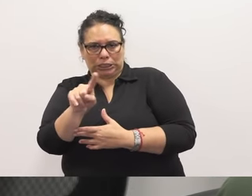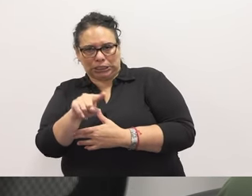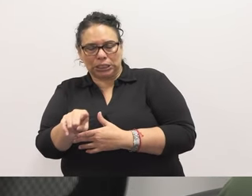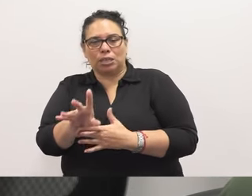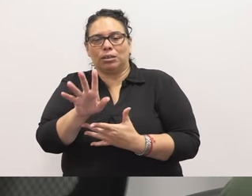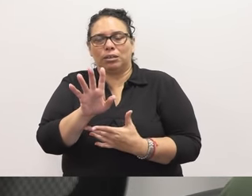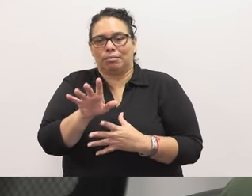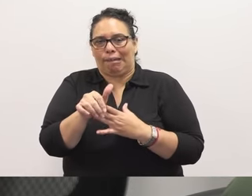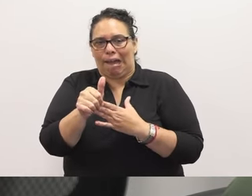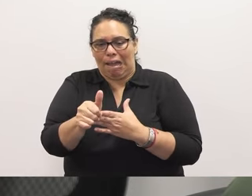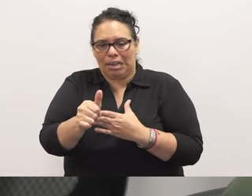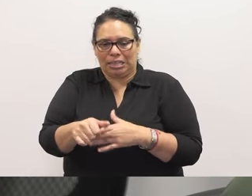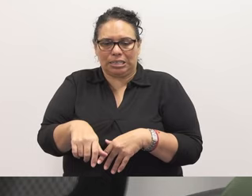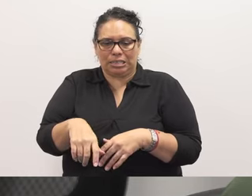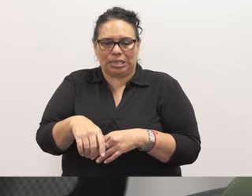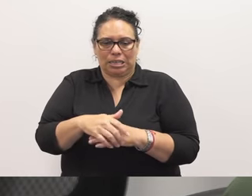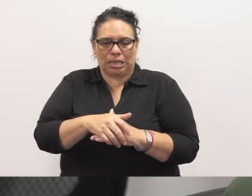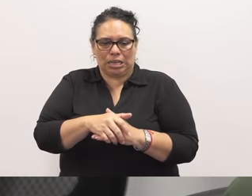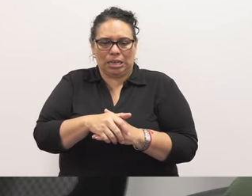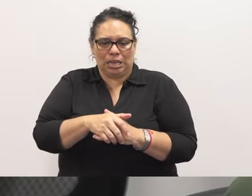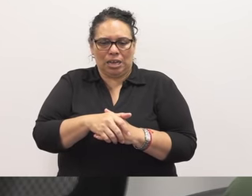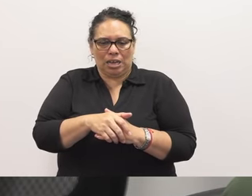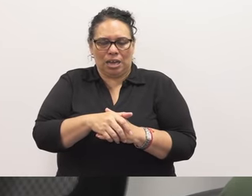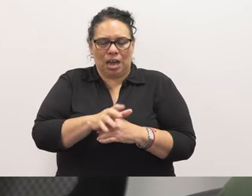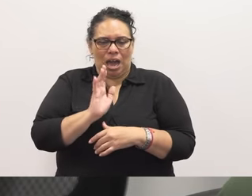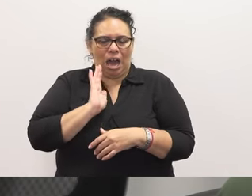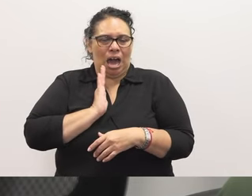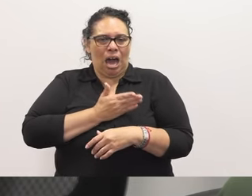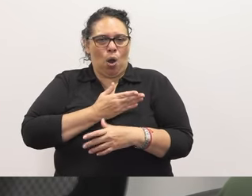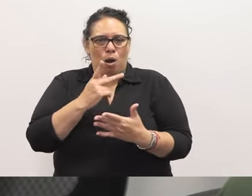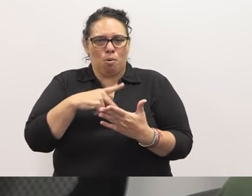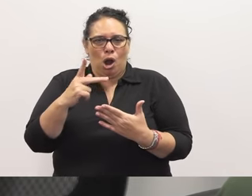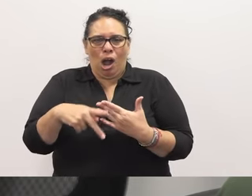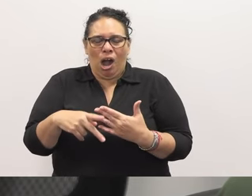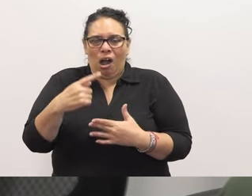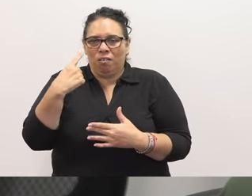I think that our aspiring program for leadership, I believe that most of those that go through that